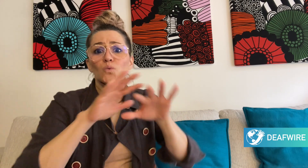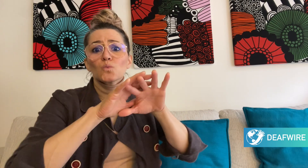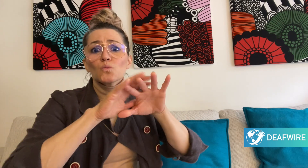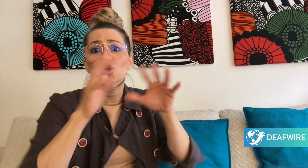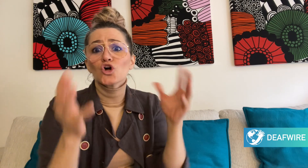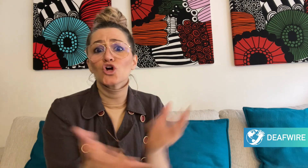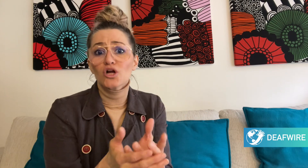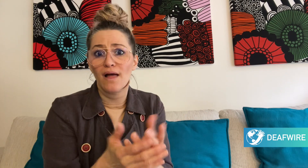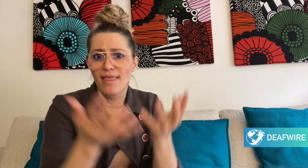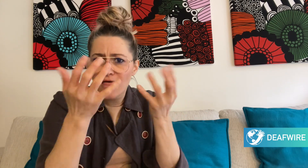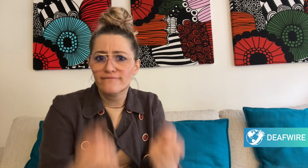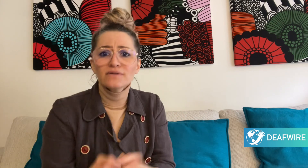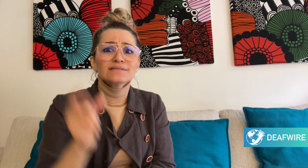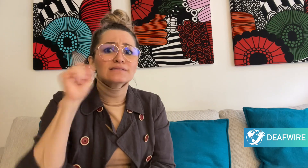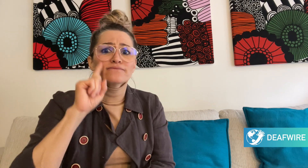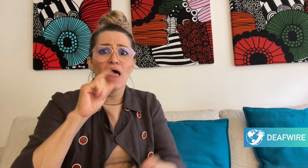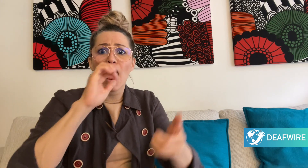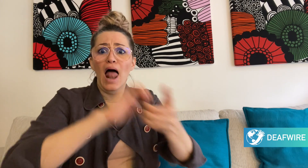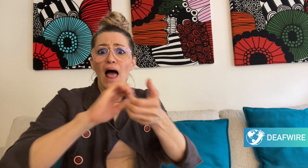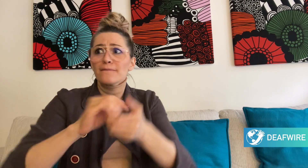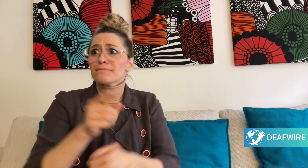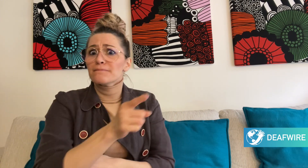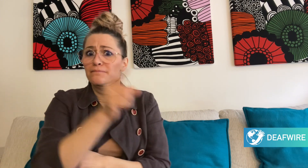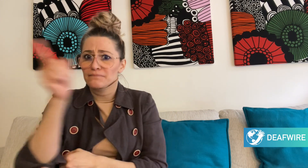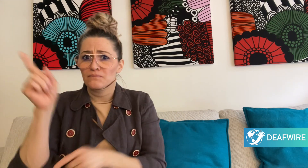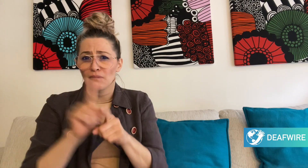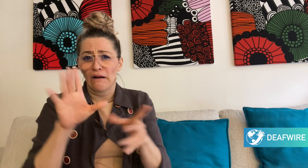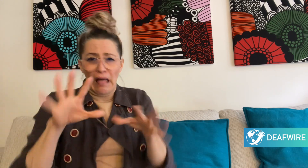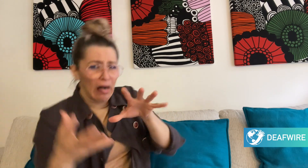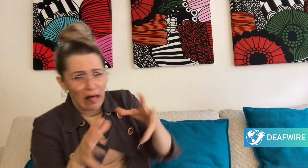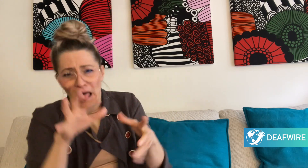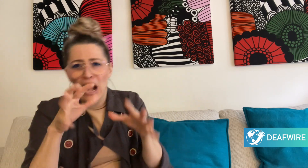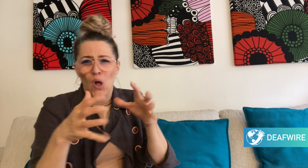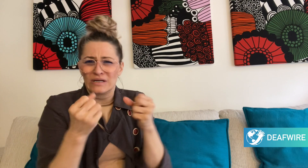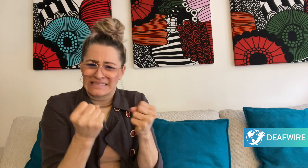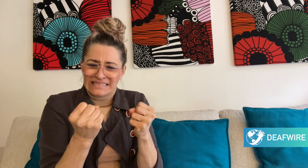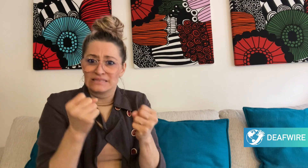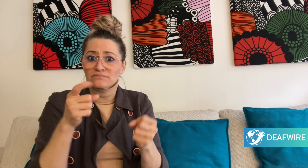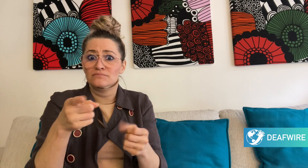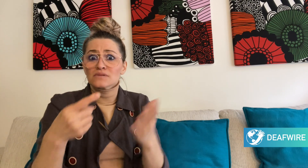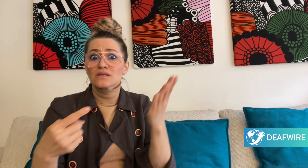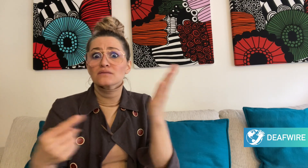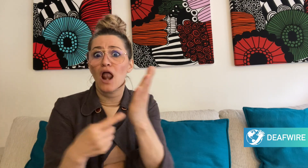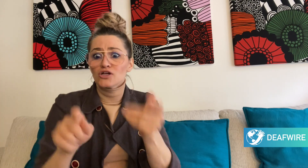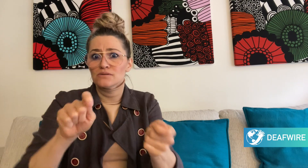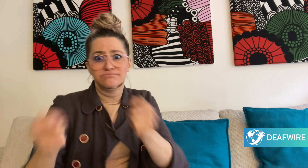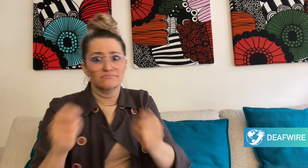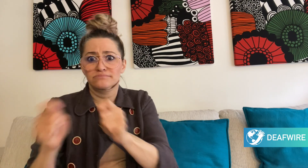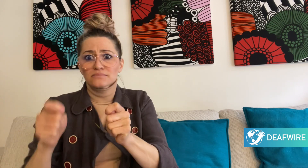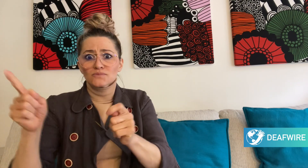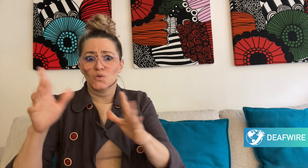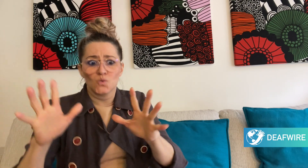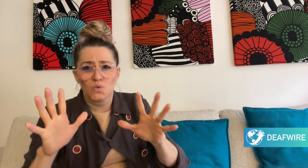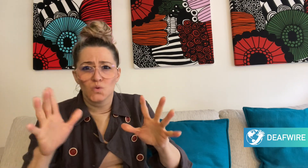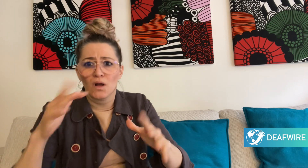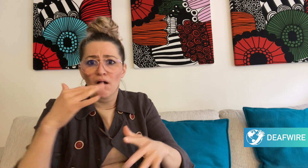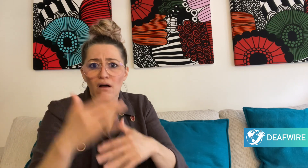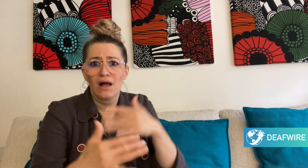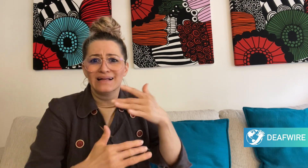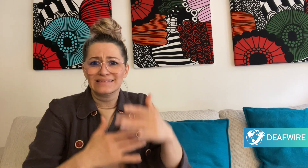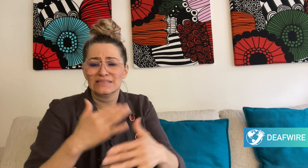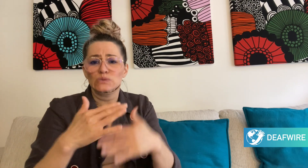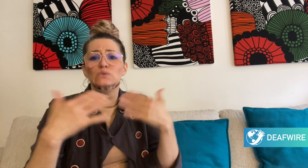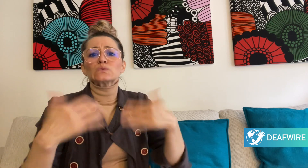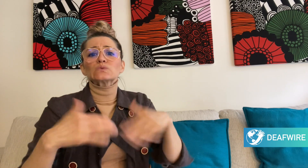the world that survived changes in technology are now faced